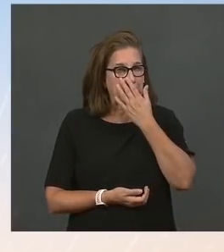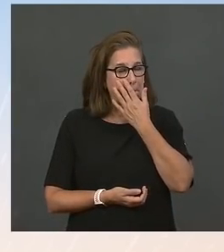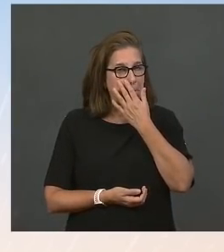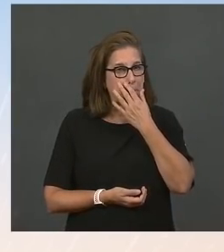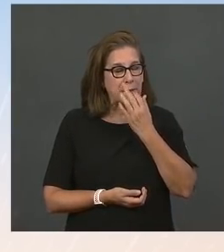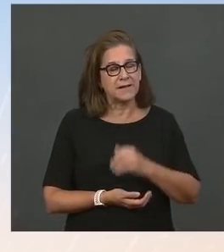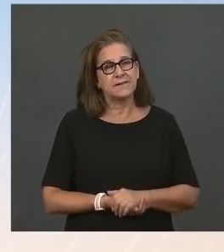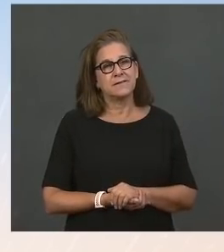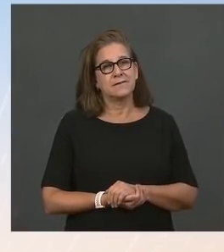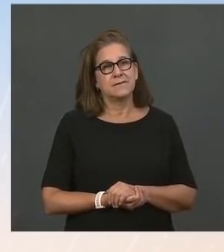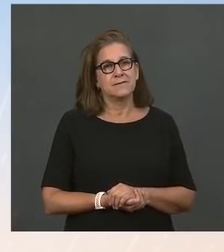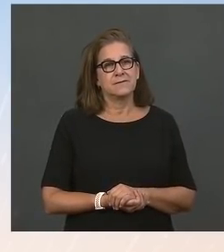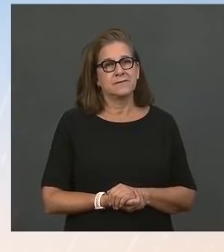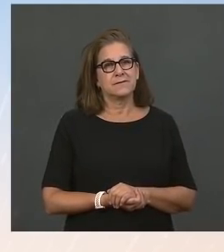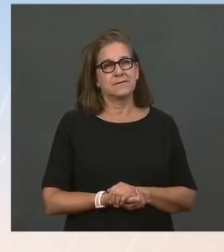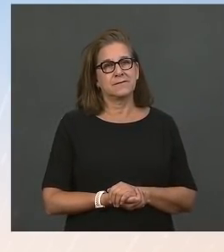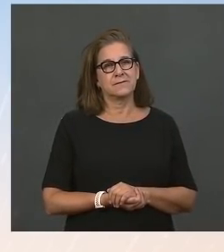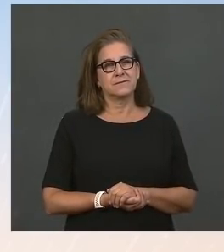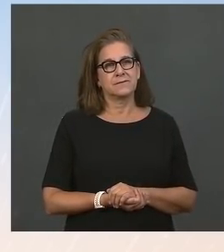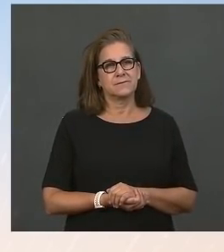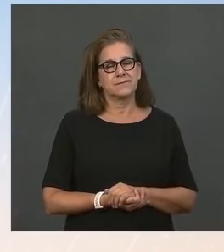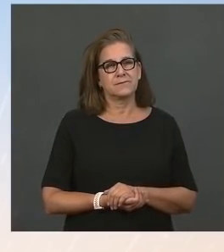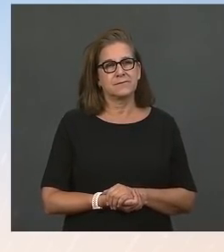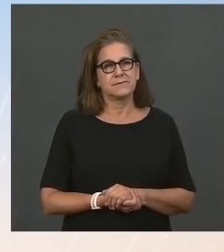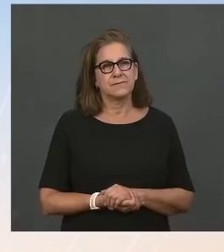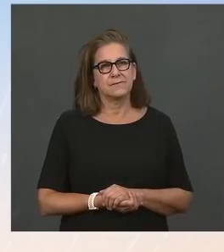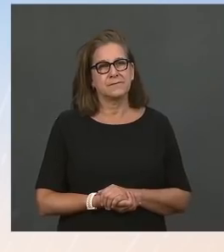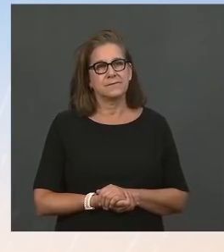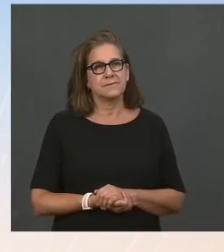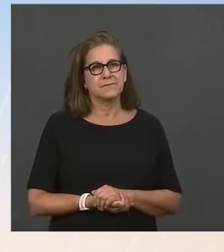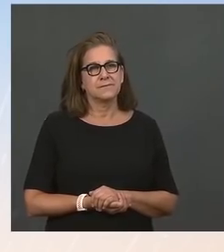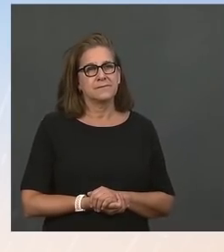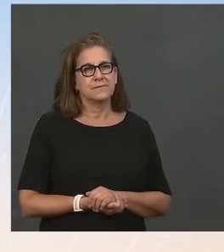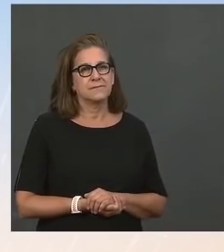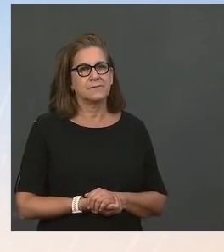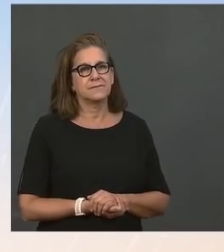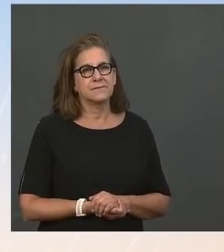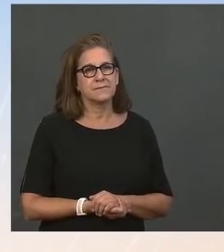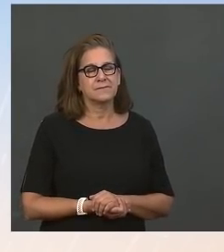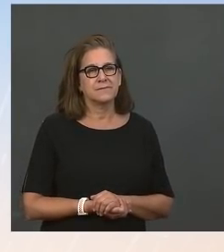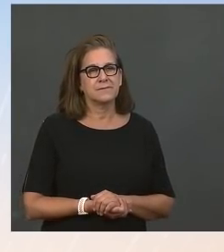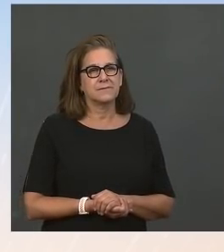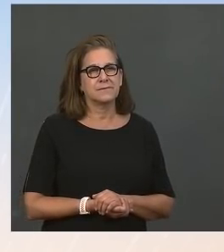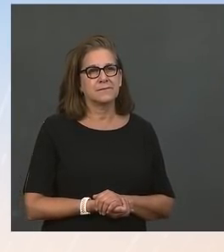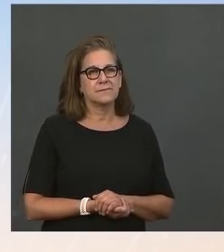can we expect executive action, some sort of executive order before the President's trip to Europe